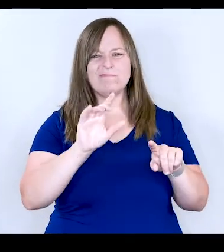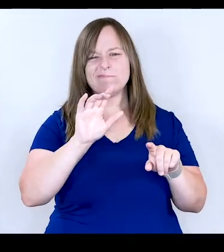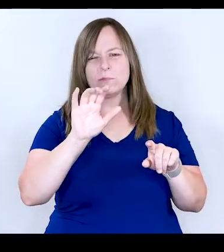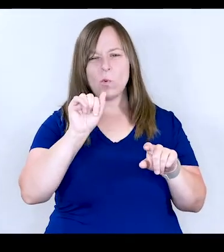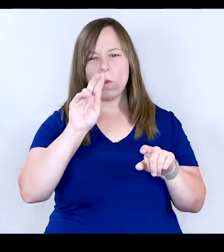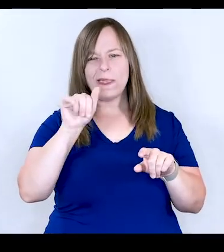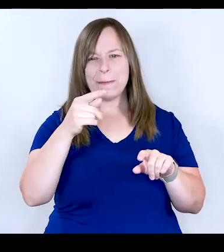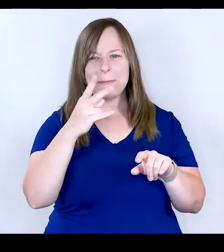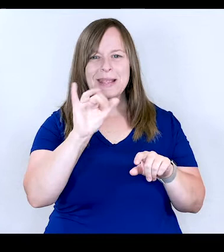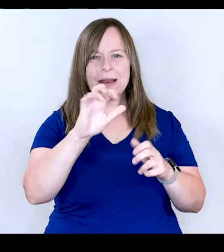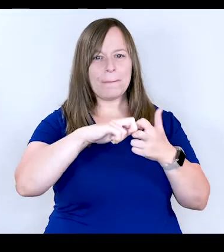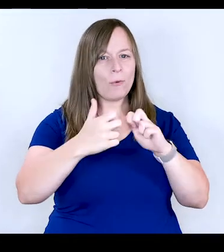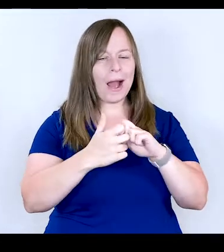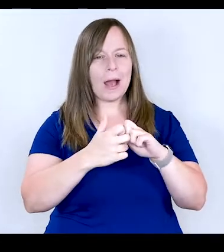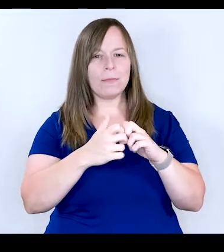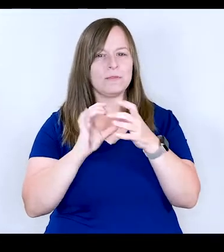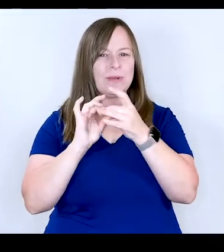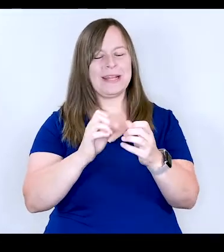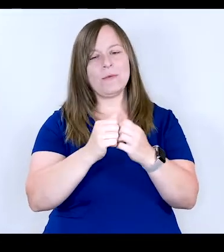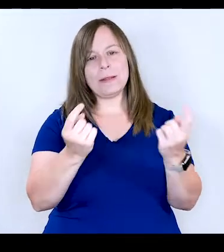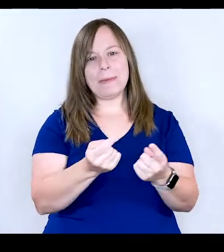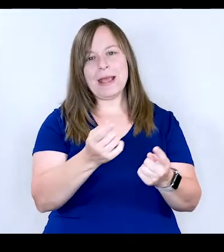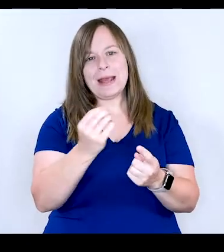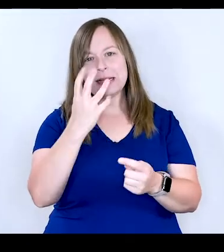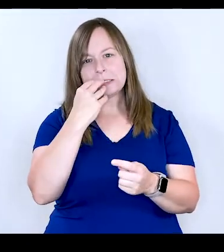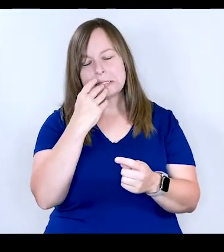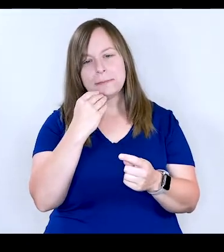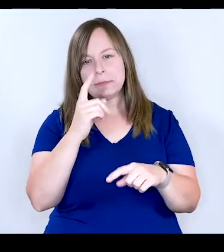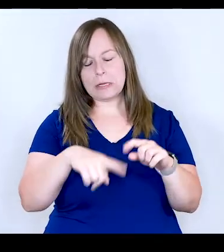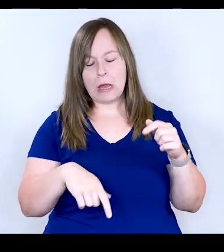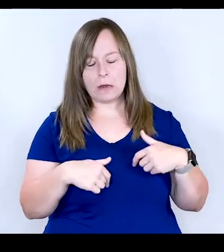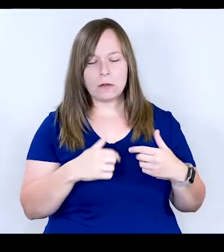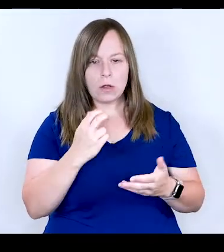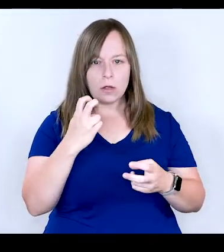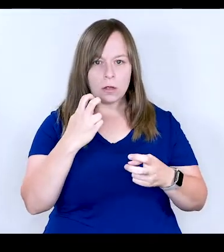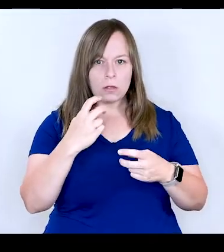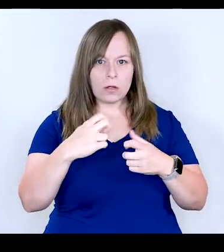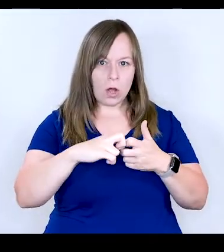problems associated with pain and sleeplessness. K: So because of the TBI, can